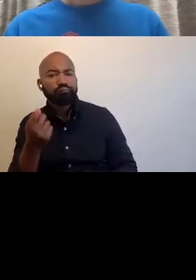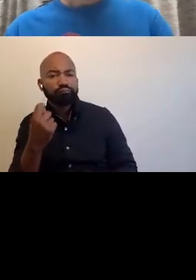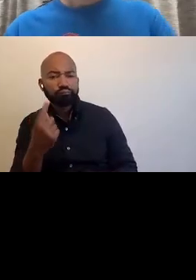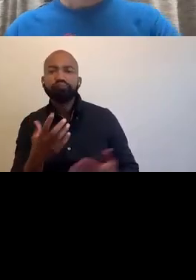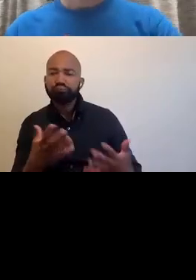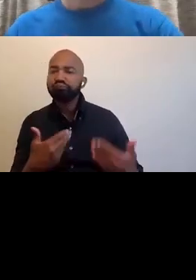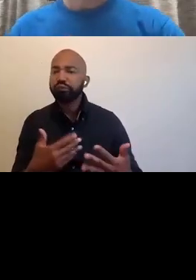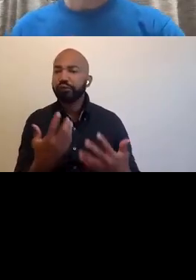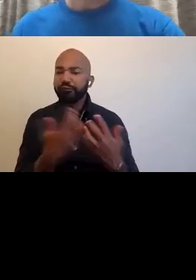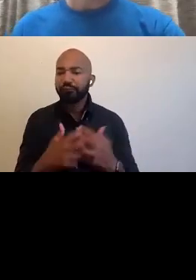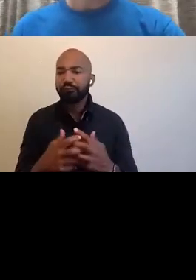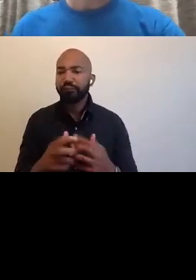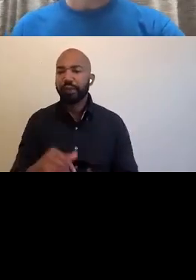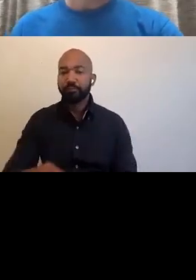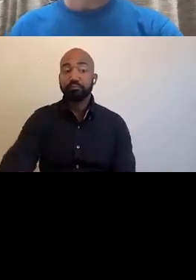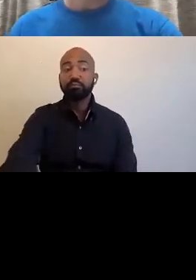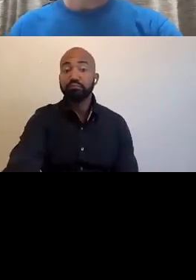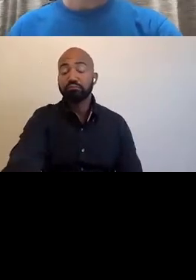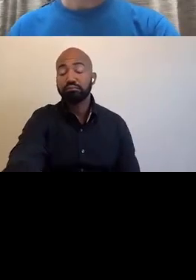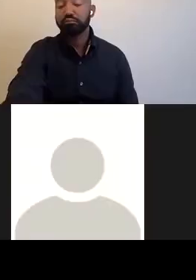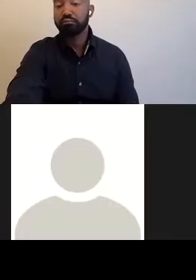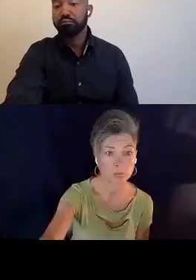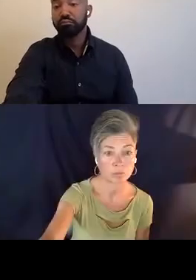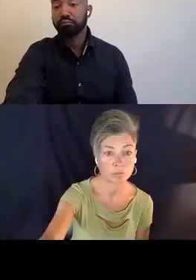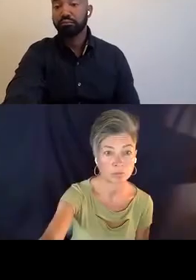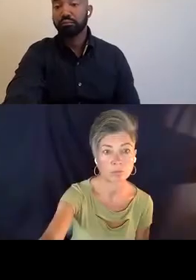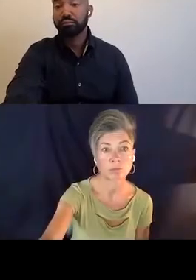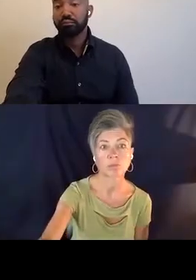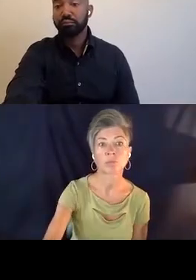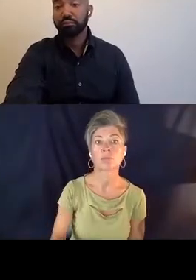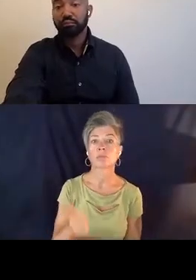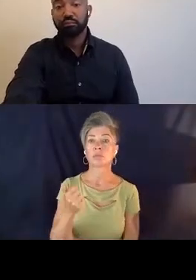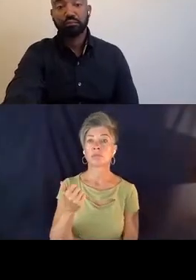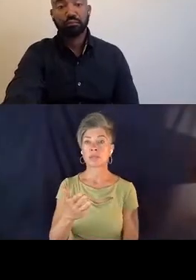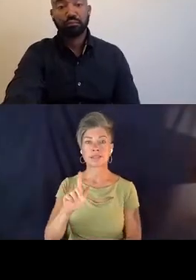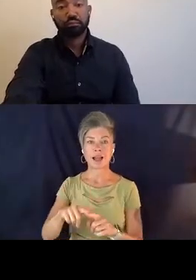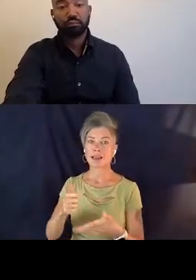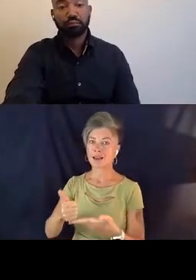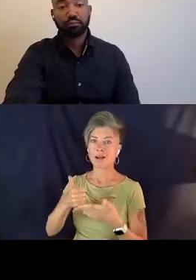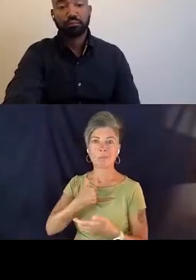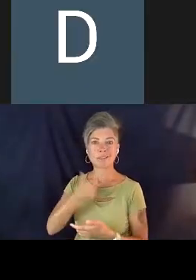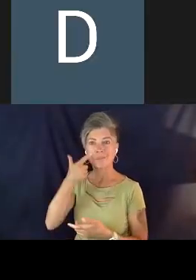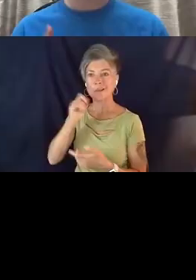And this is because I can't help myself because of the primary care piece. These are all really important parts of your healthcare.